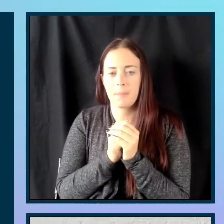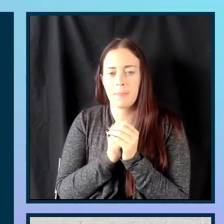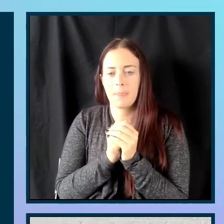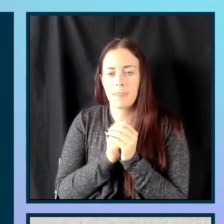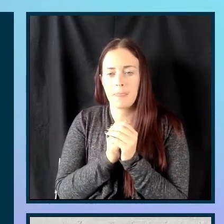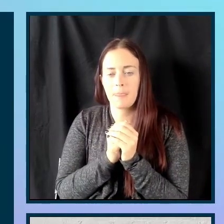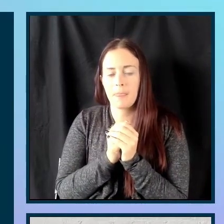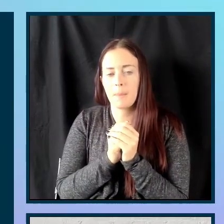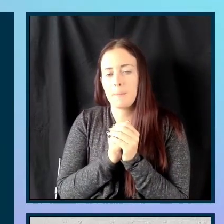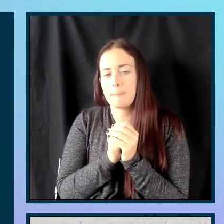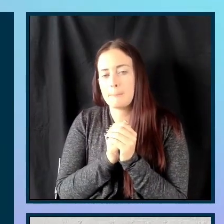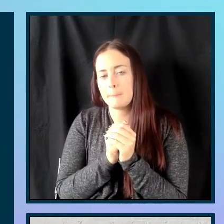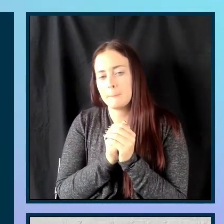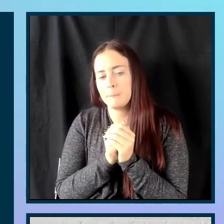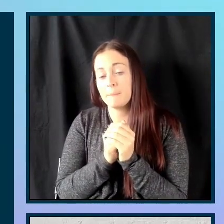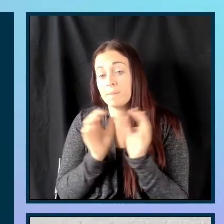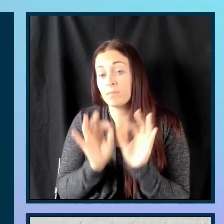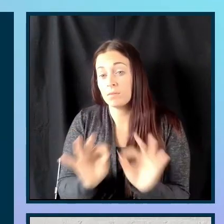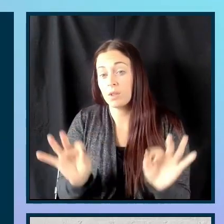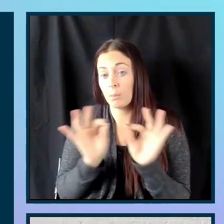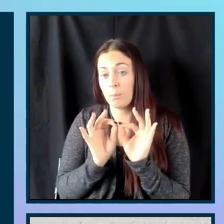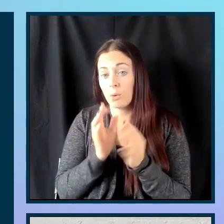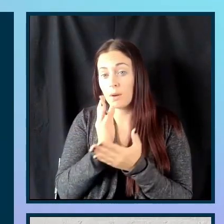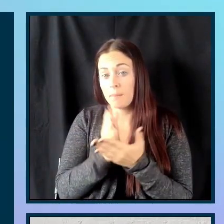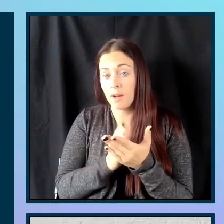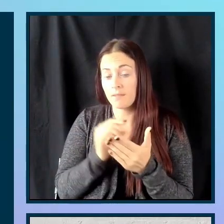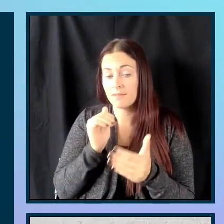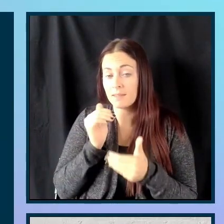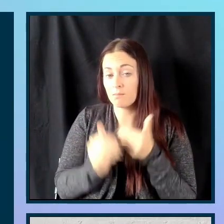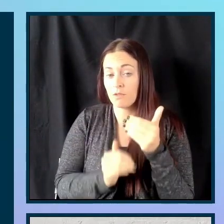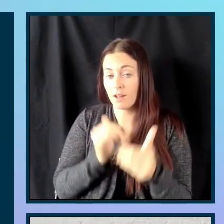An important part of this process was recognizing that I got to where I was,